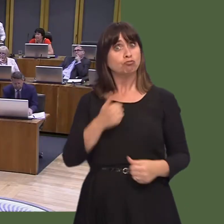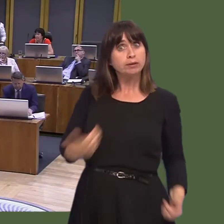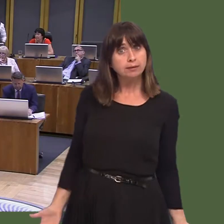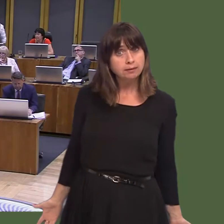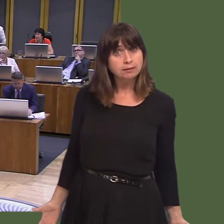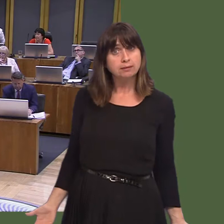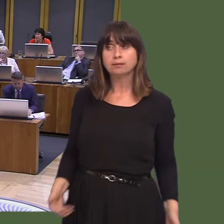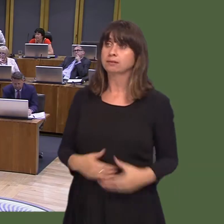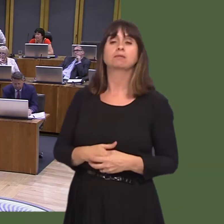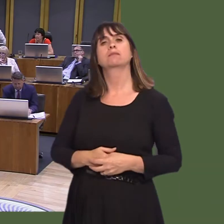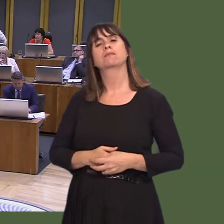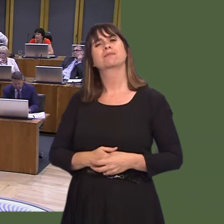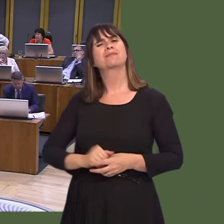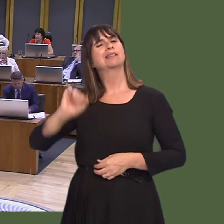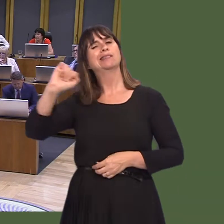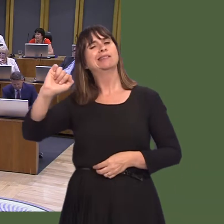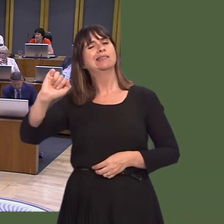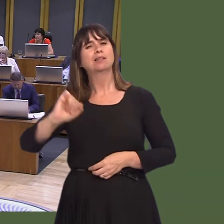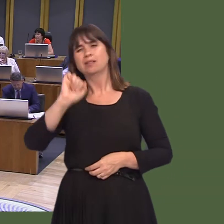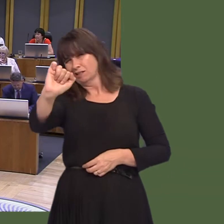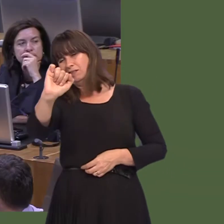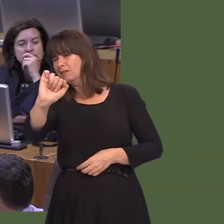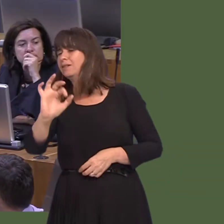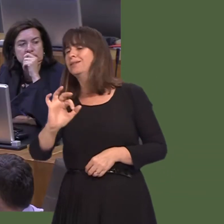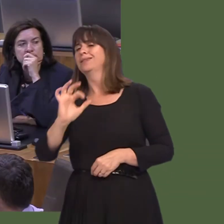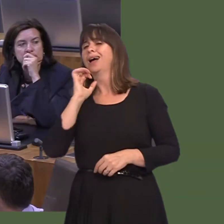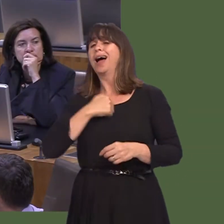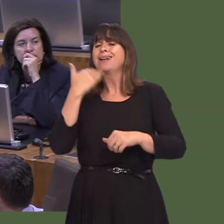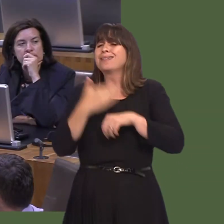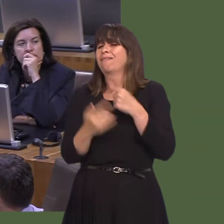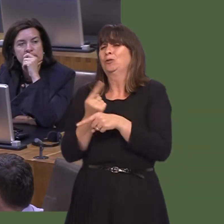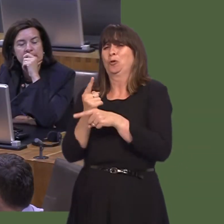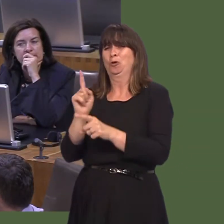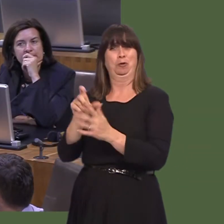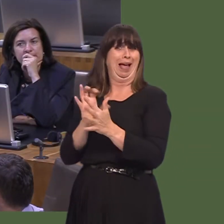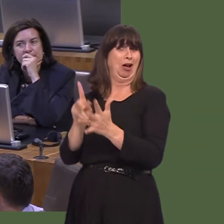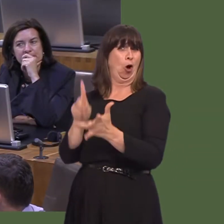Carwyn Jones AM: His position has always been quite curious. I don't think I've ever announced anything to the Echo at any point in time.